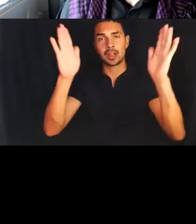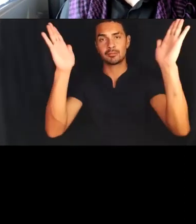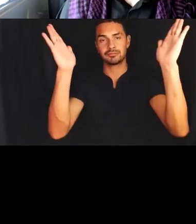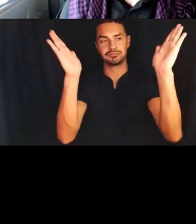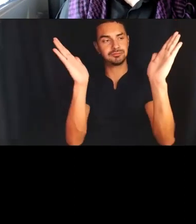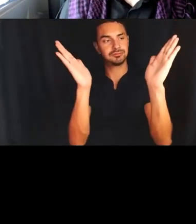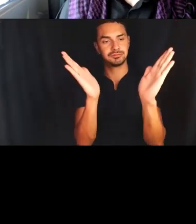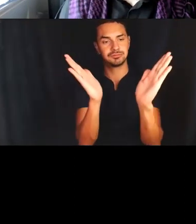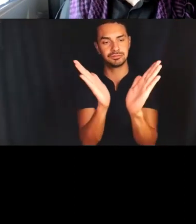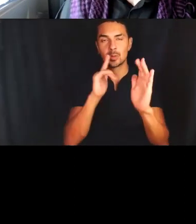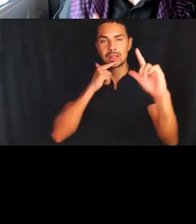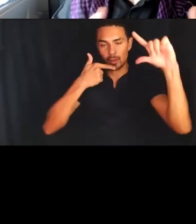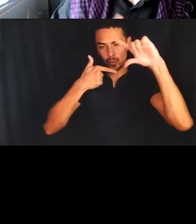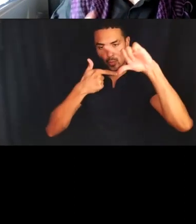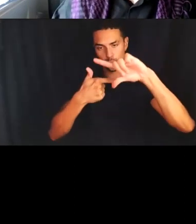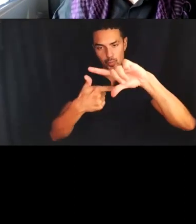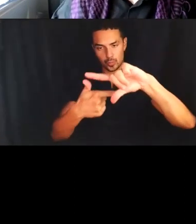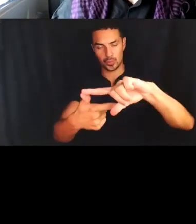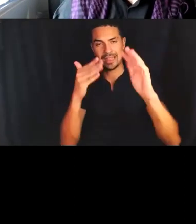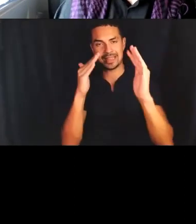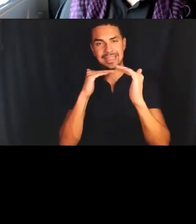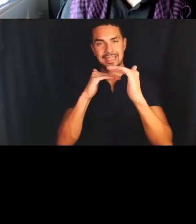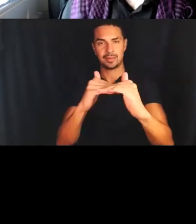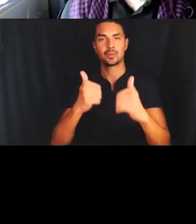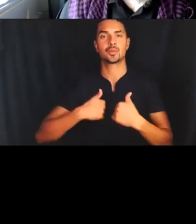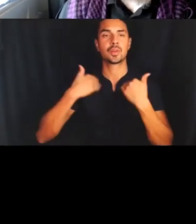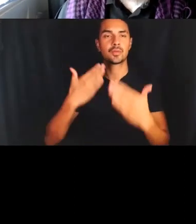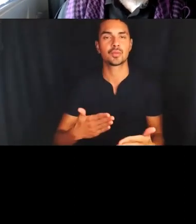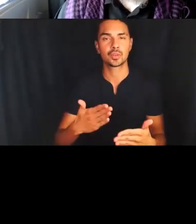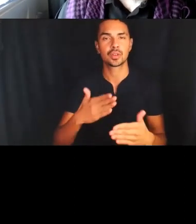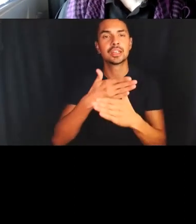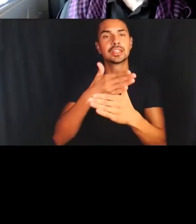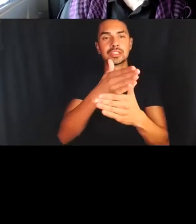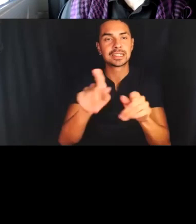of who's staff instead of having an expectation